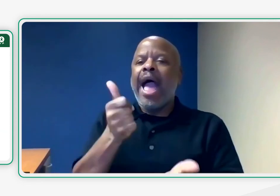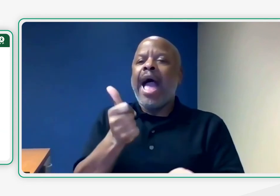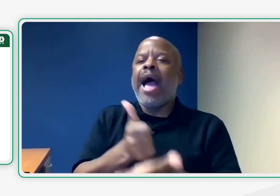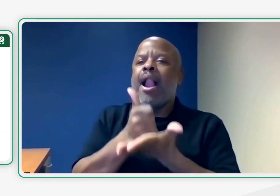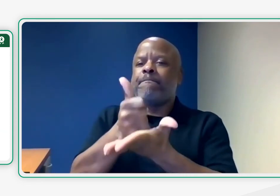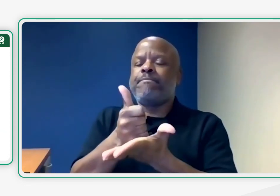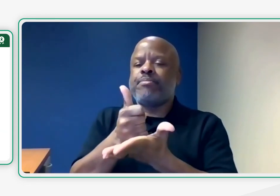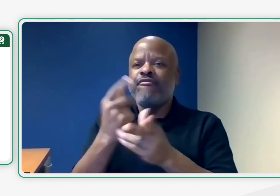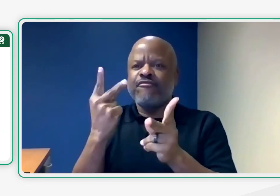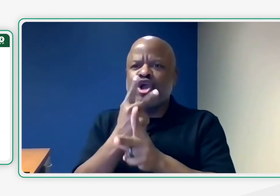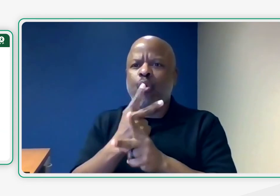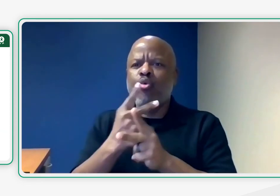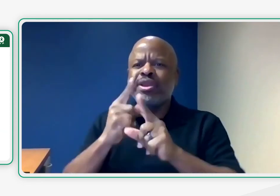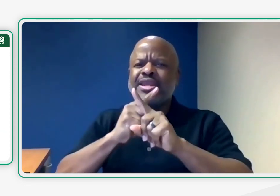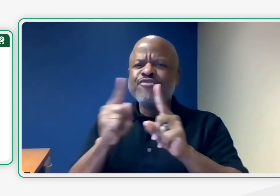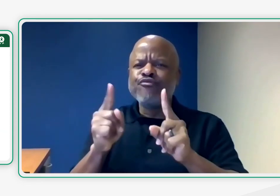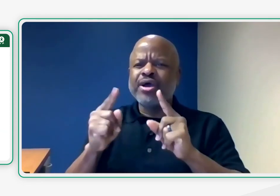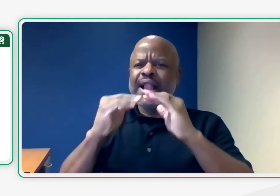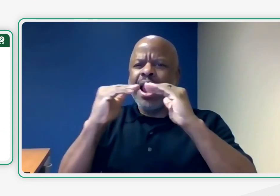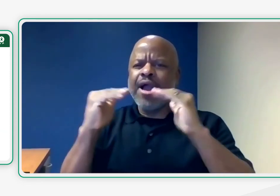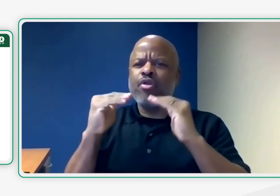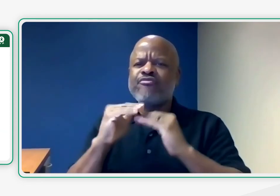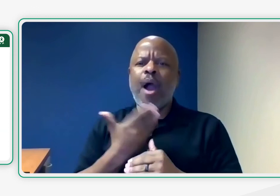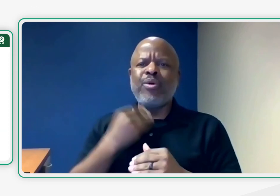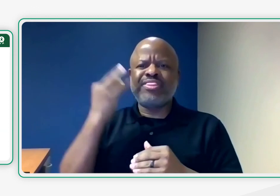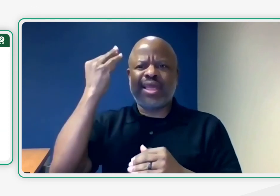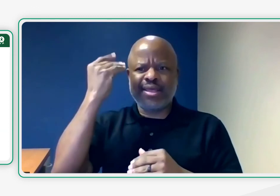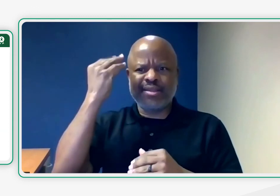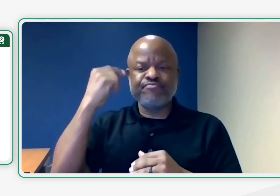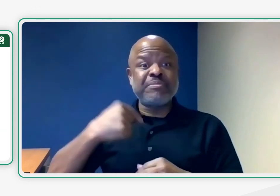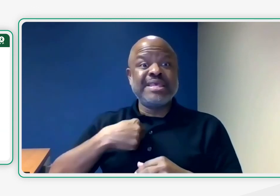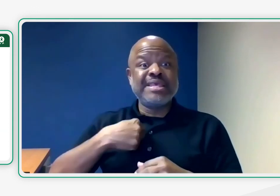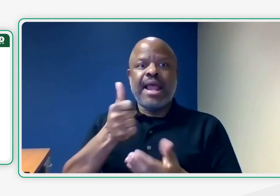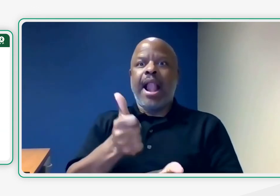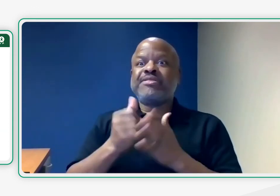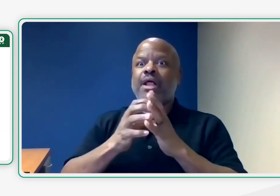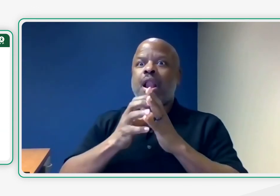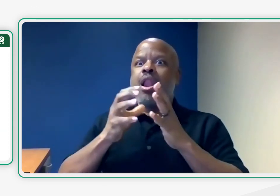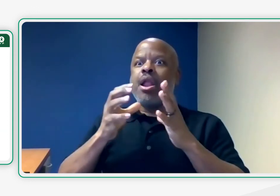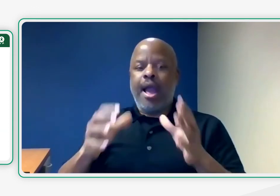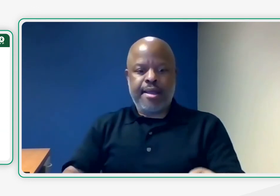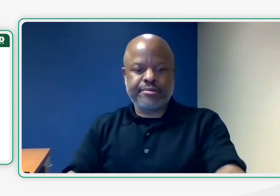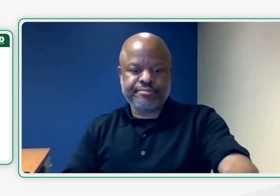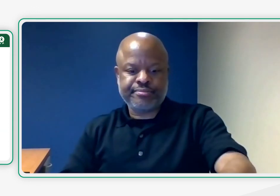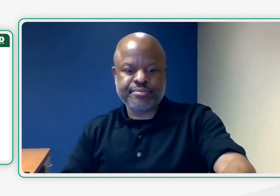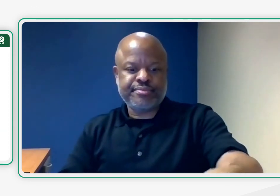There's so many decisions that we have to make every day, and this can help us figure out the different levels of our thinking process.